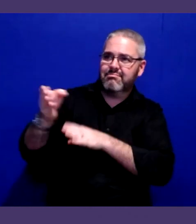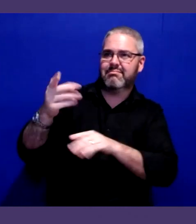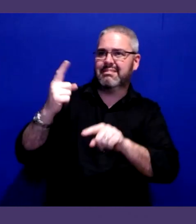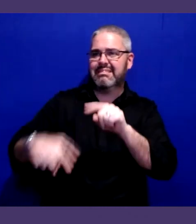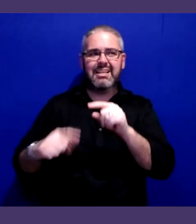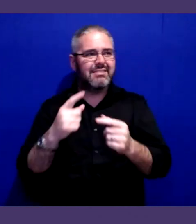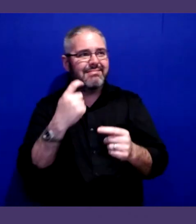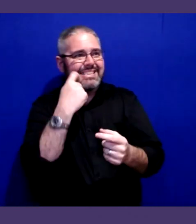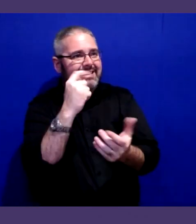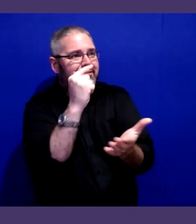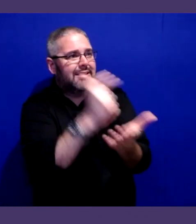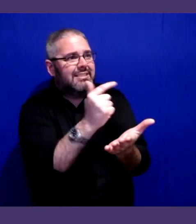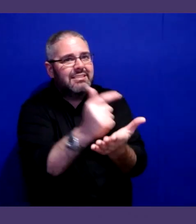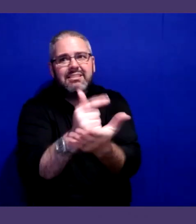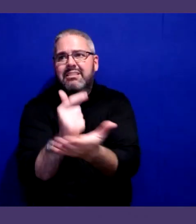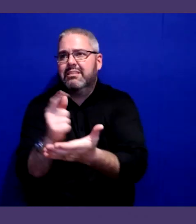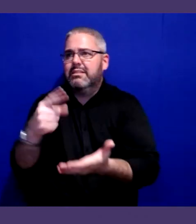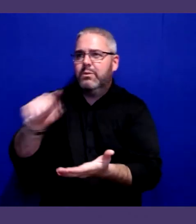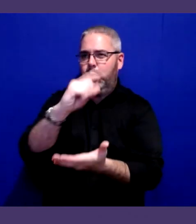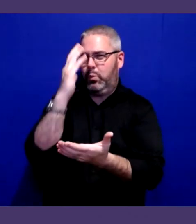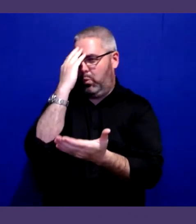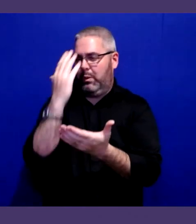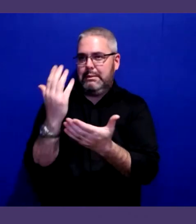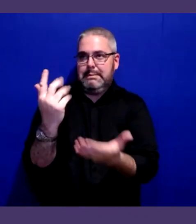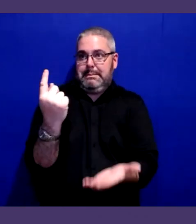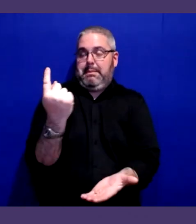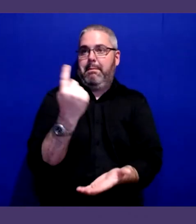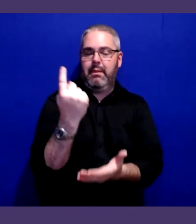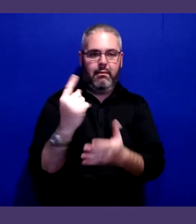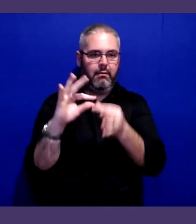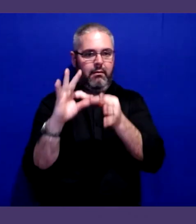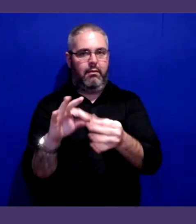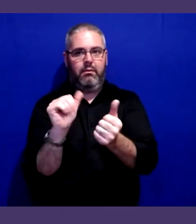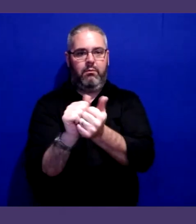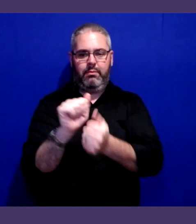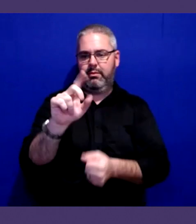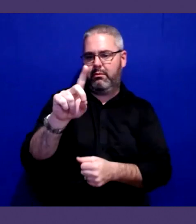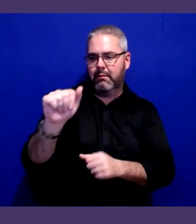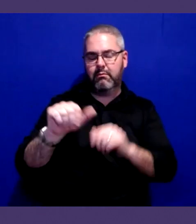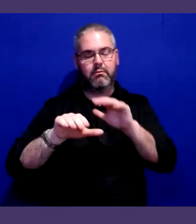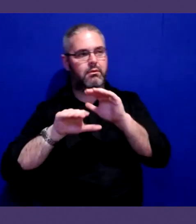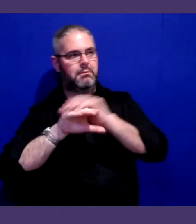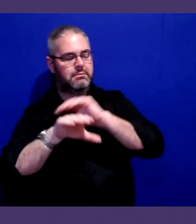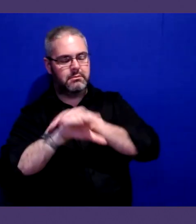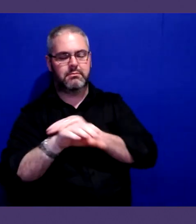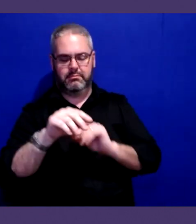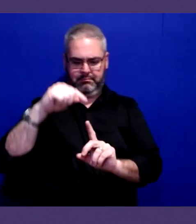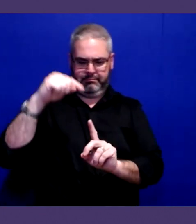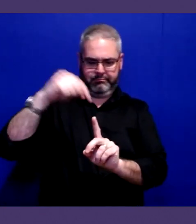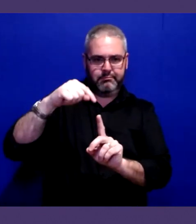know at least something about disability and accessibility. We work really collaboratively,